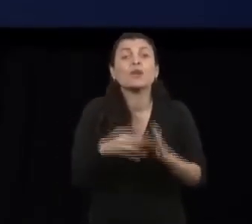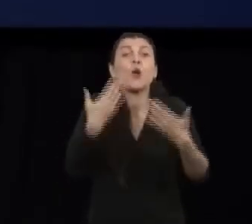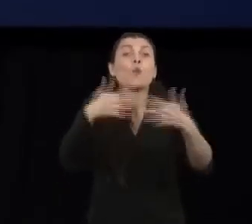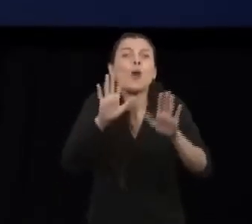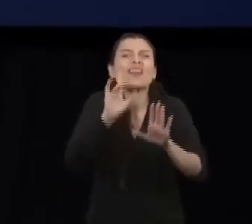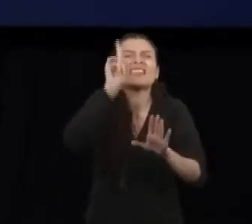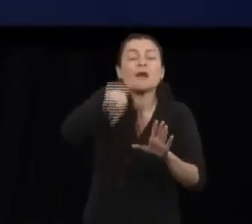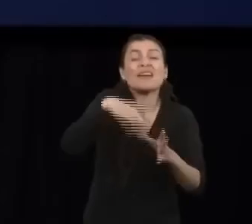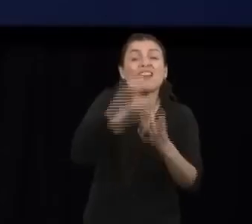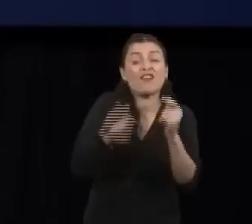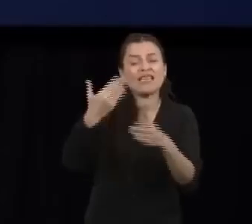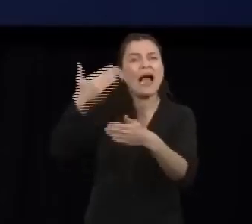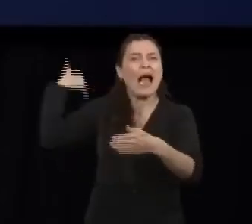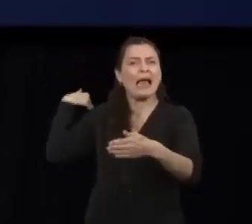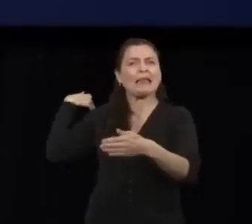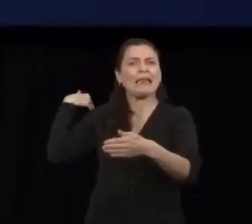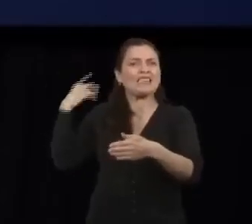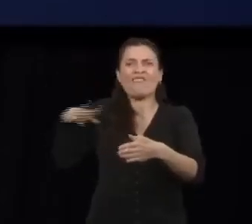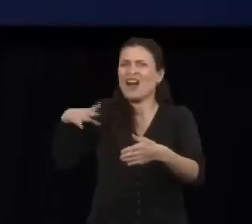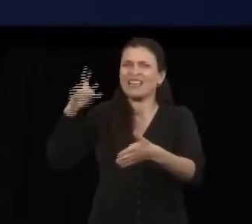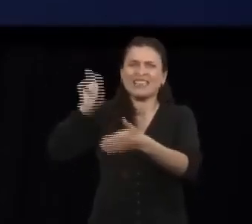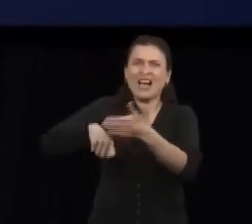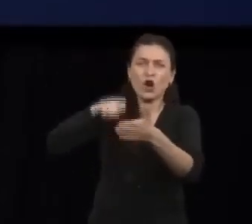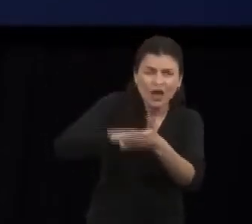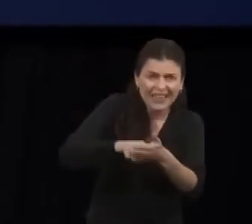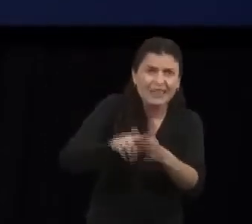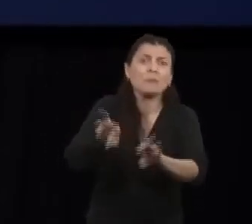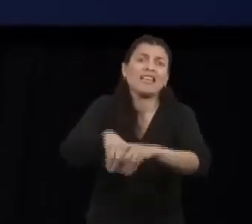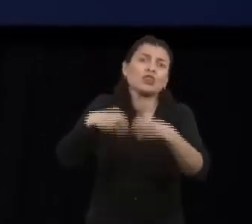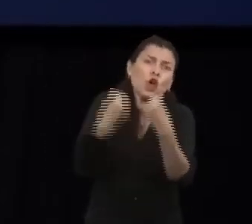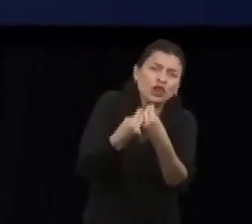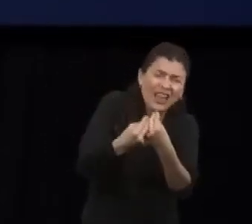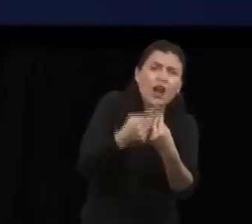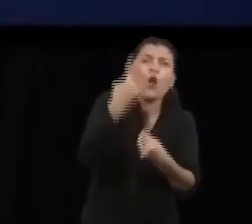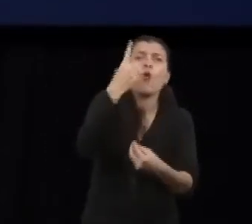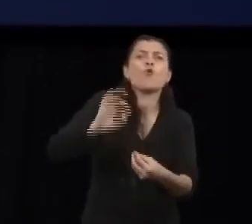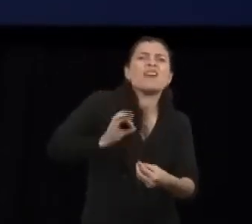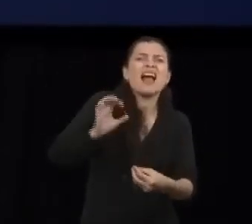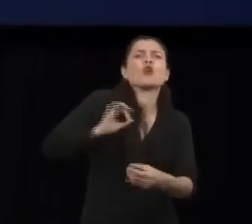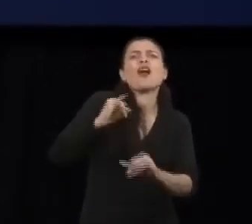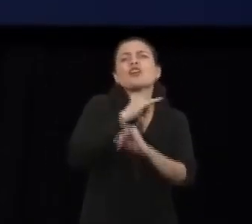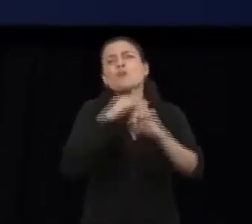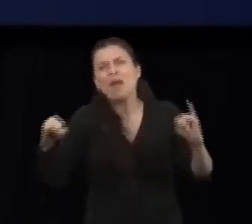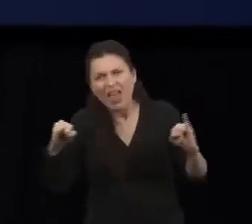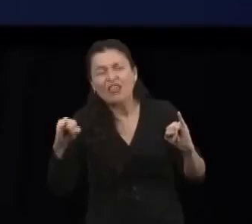many times before, because you have to purge between 18 and 24 months until inflation disappears.